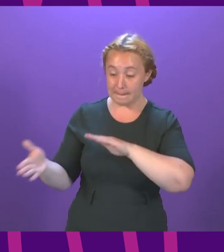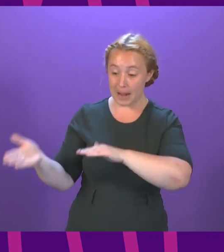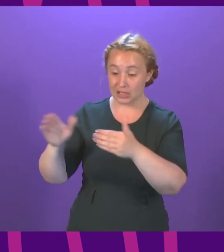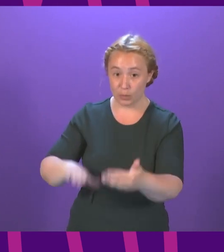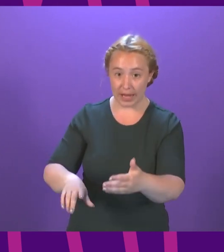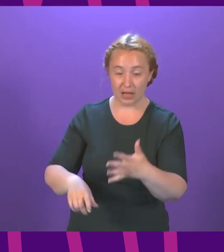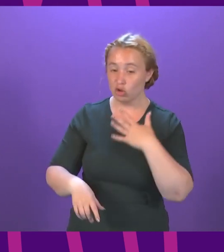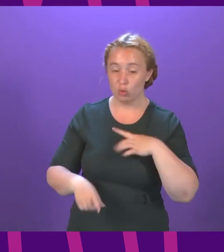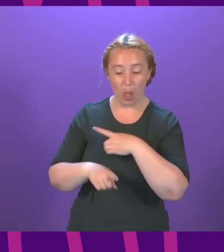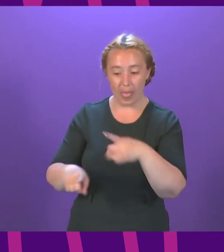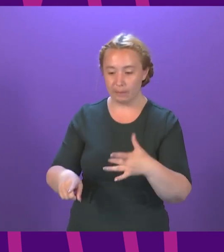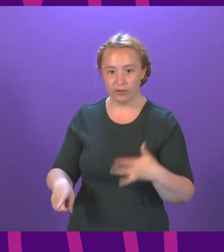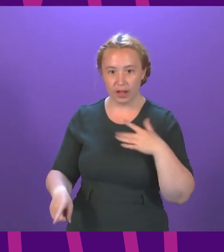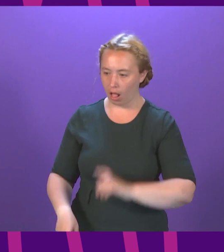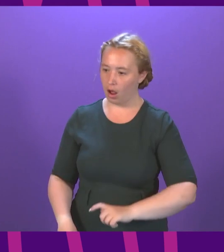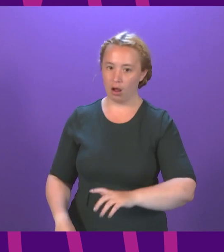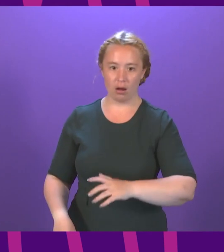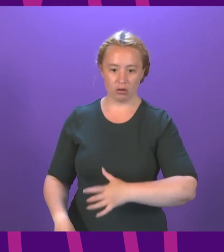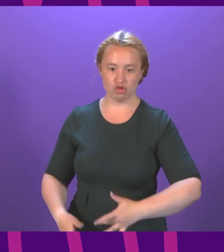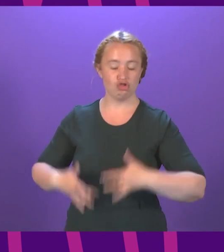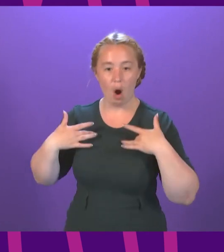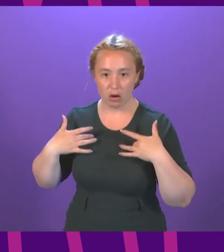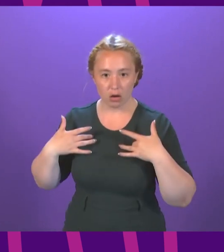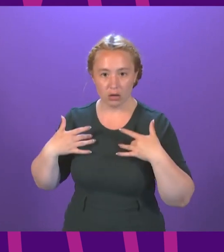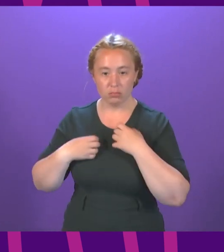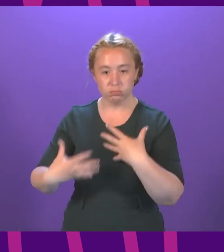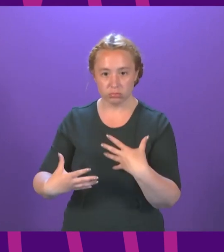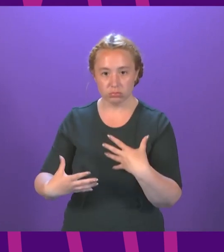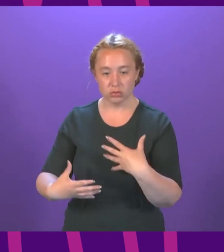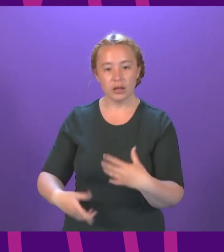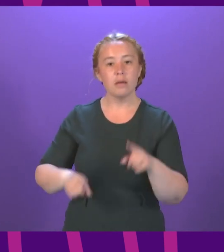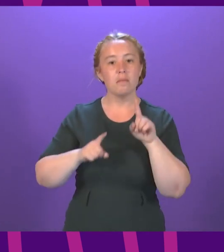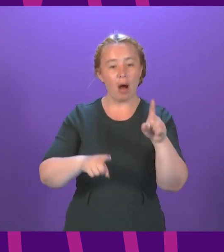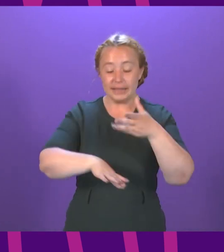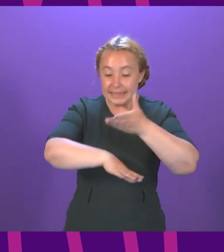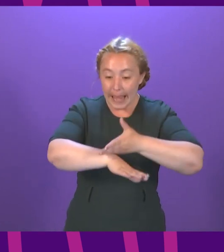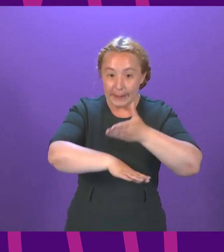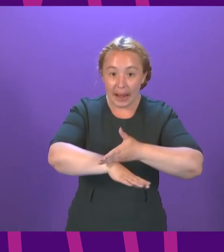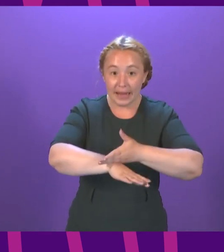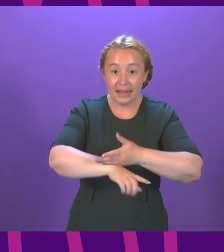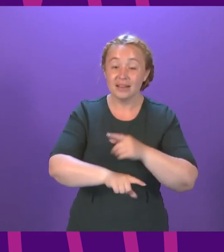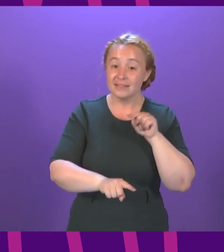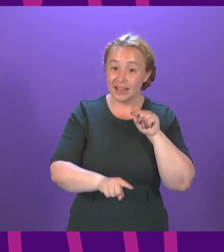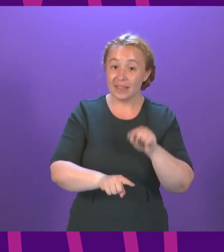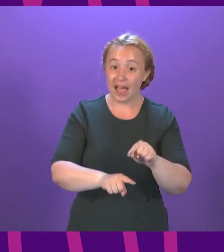guidance. The timing of the release and the fact of the release were matters for NRS.